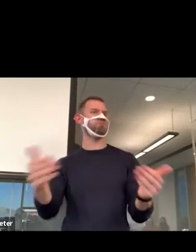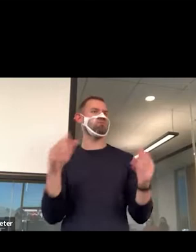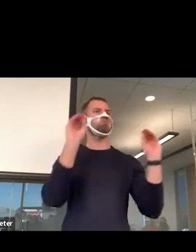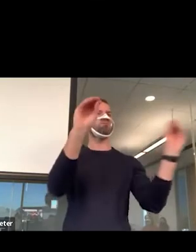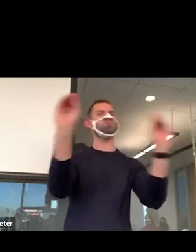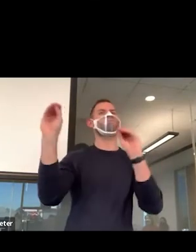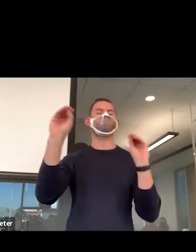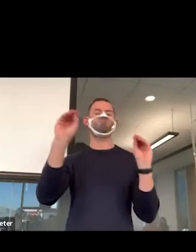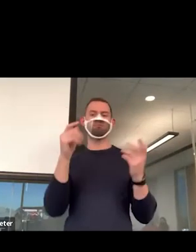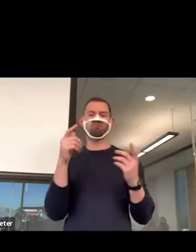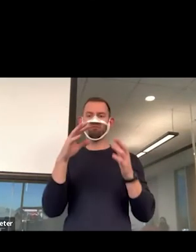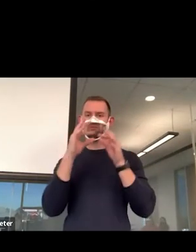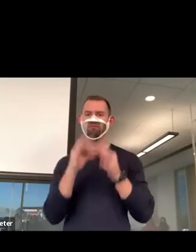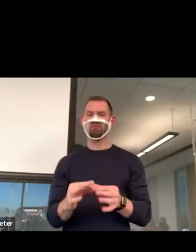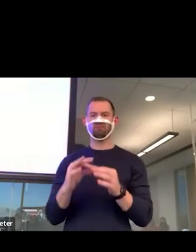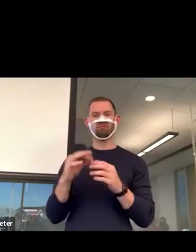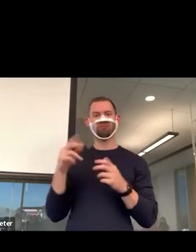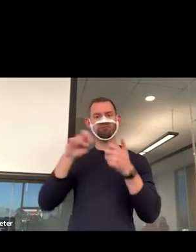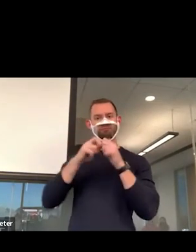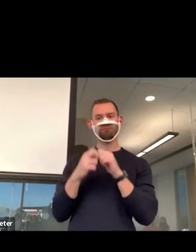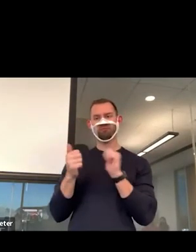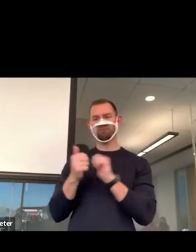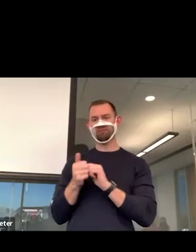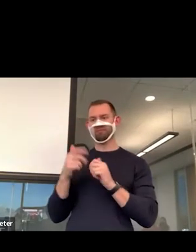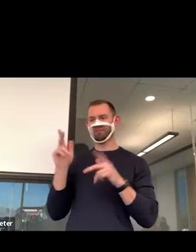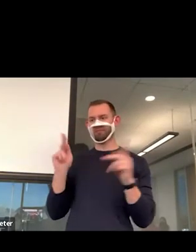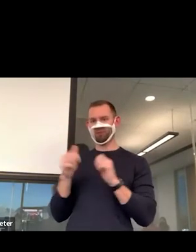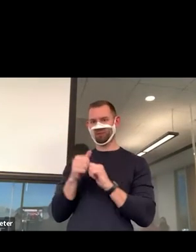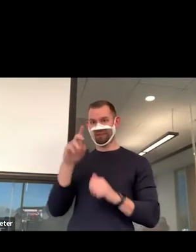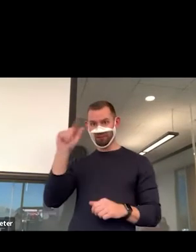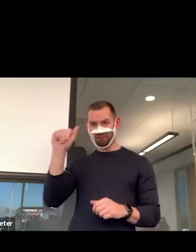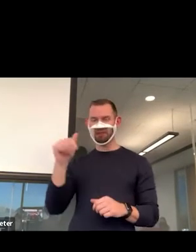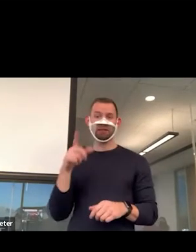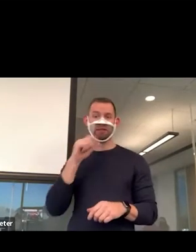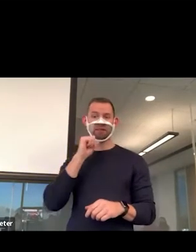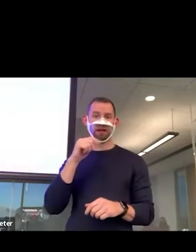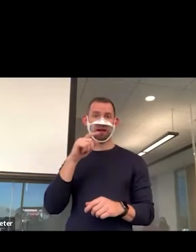related to people with disabilities and it's not just because she has a disability